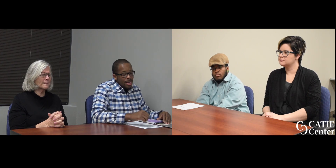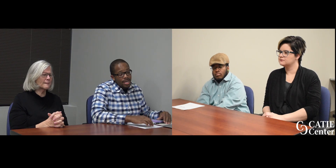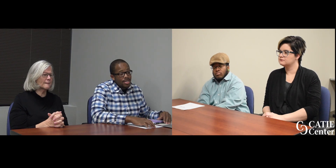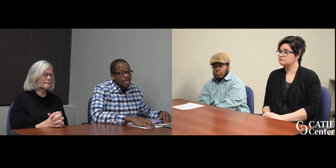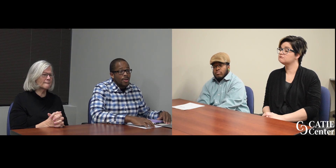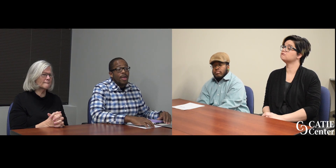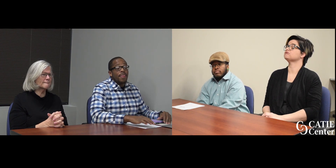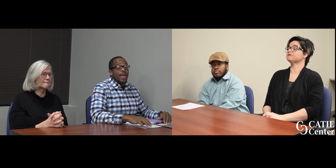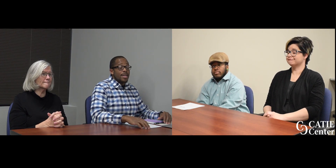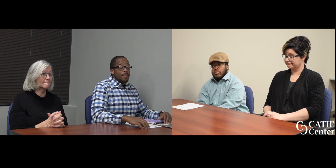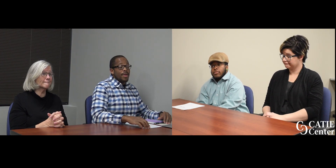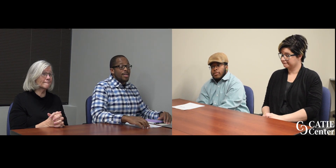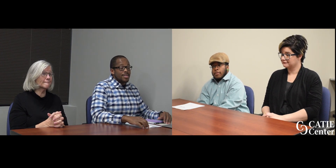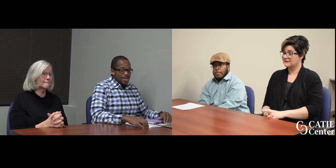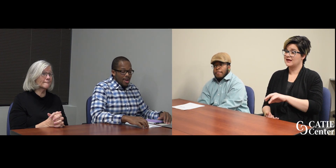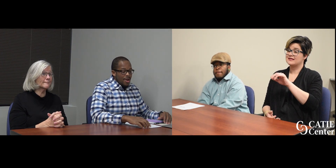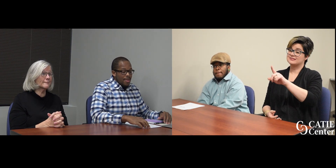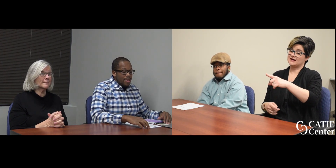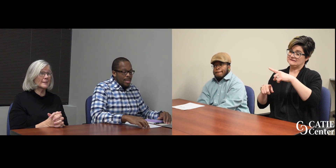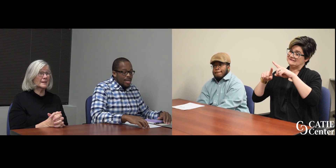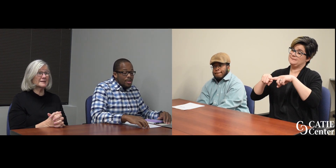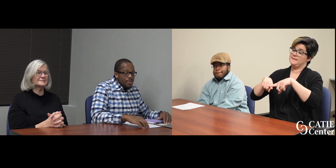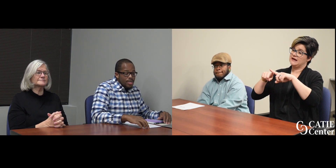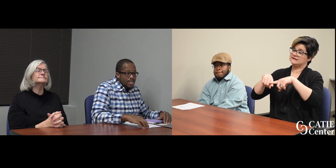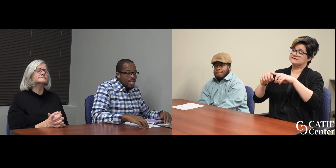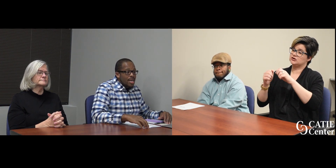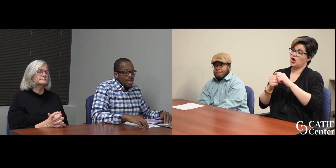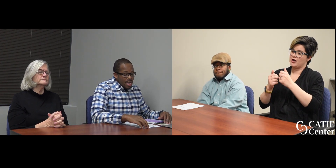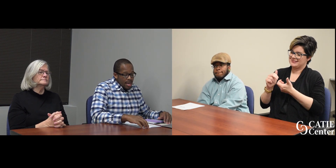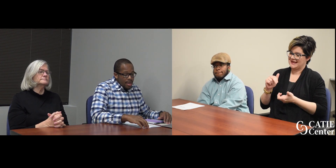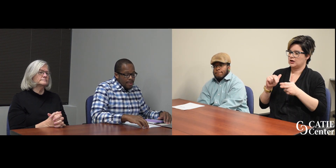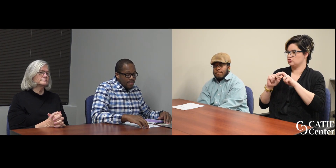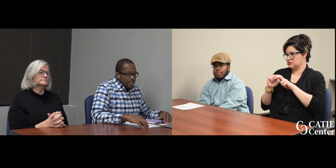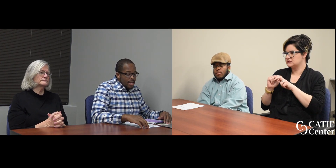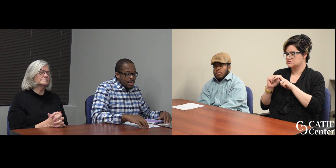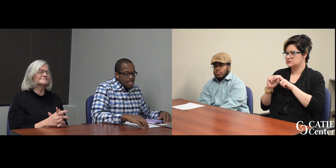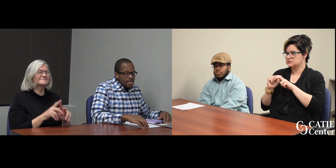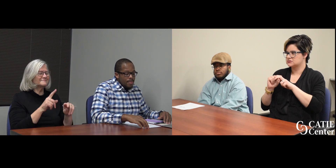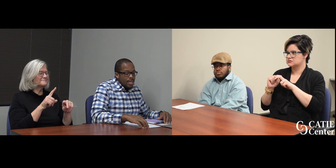Okay so, that depends on the increase of the CPI,